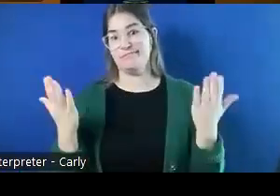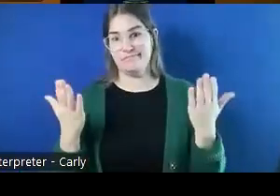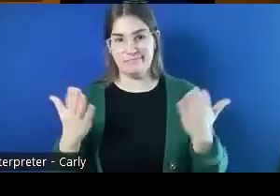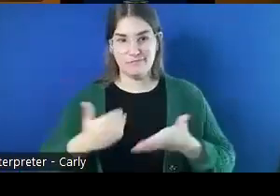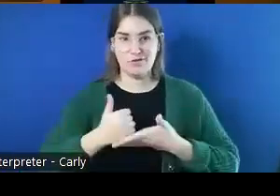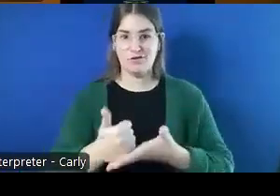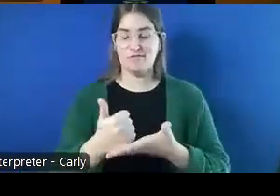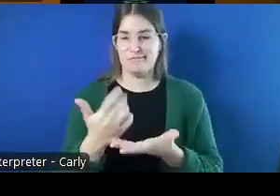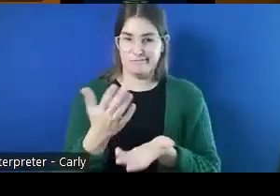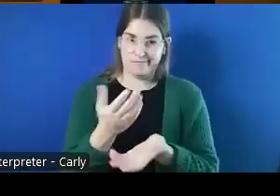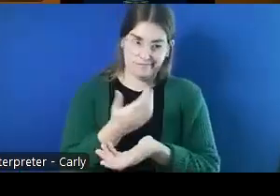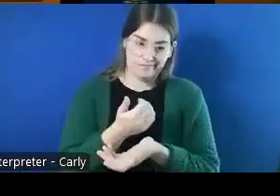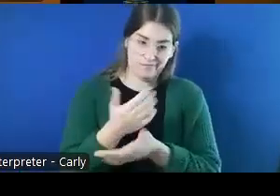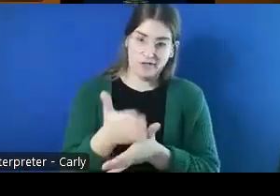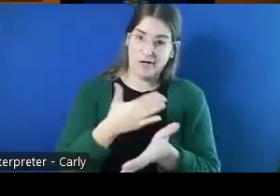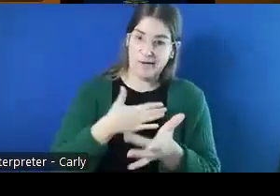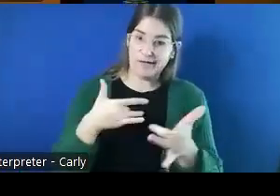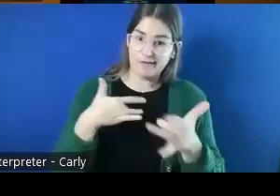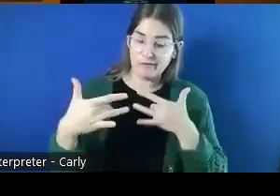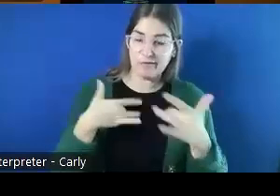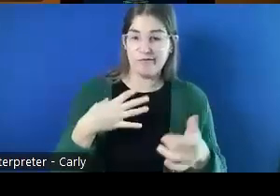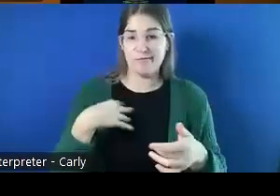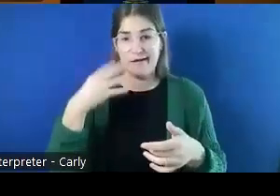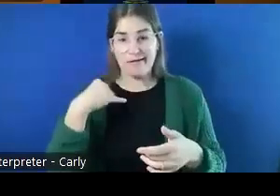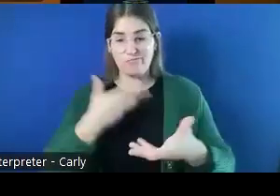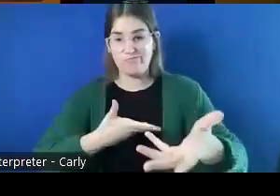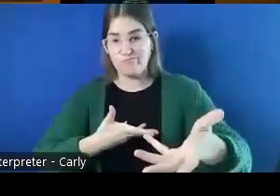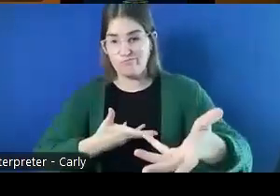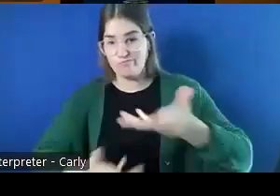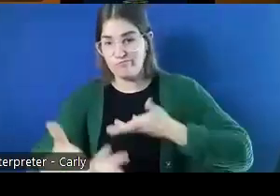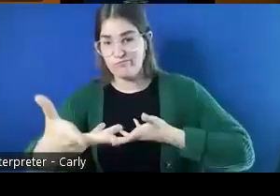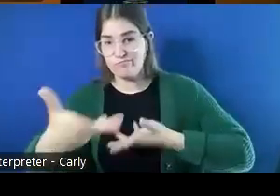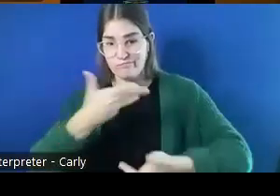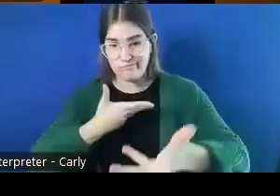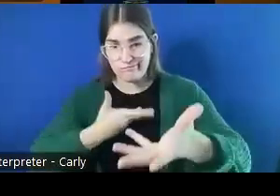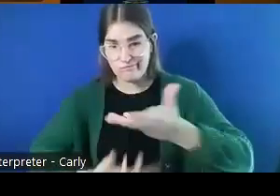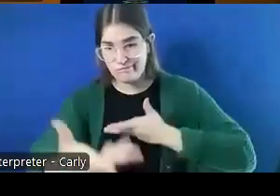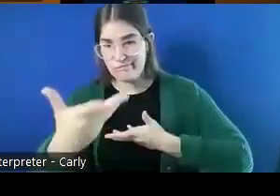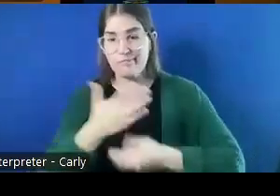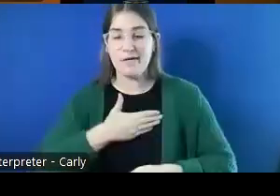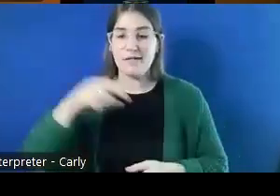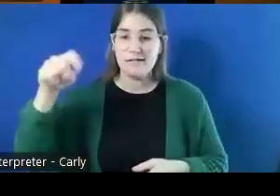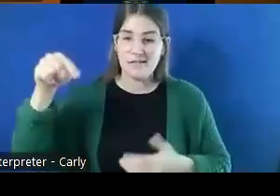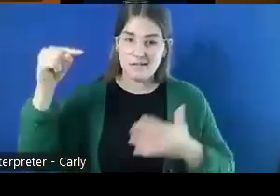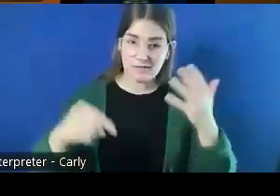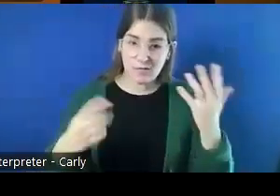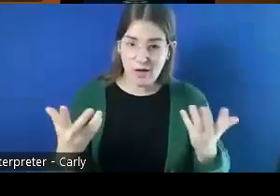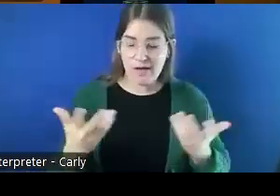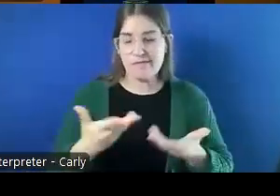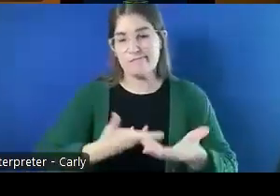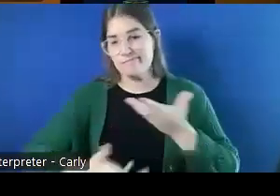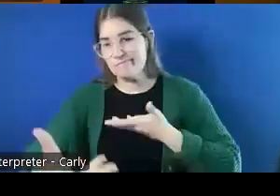concerns their experiences and being able to State what their needs are with one another and within